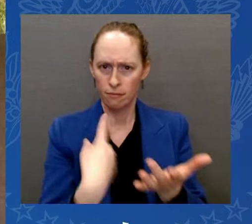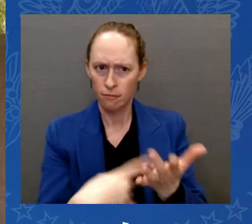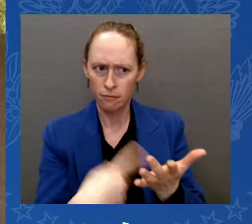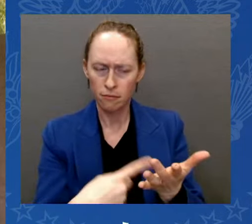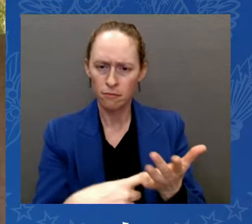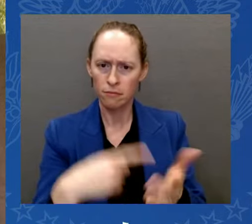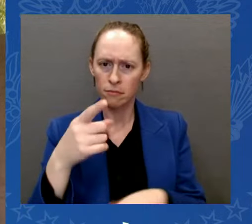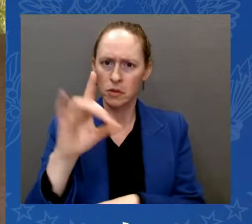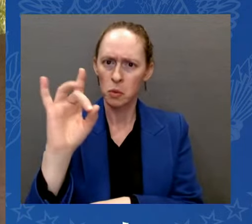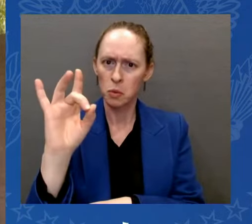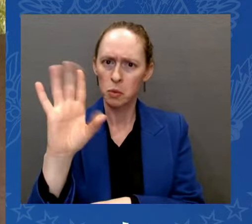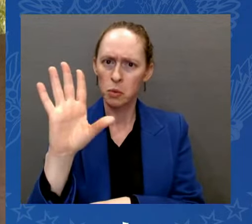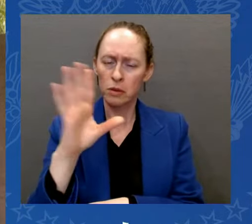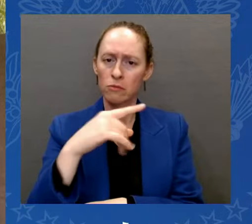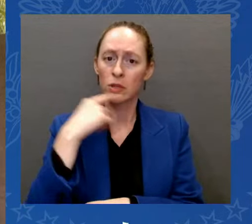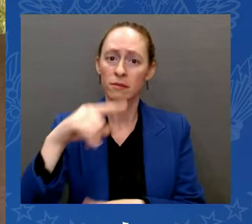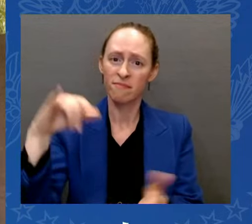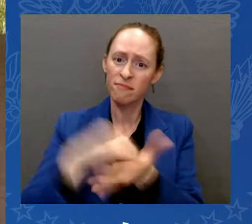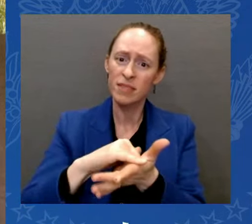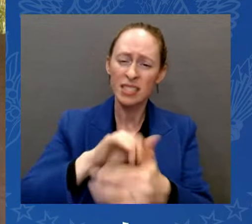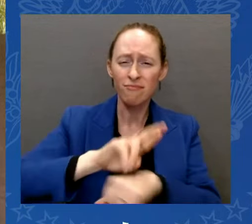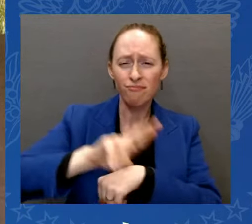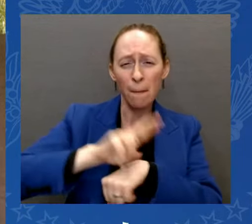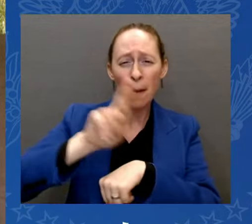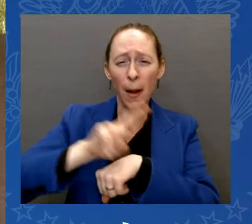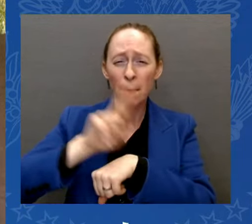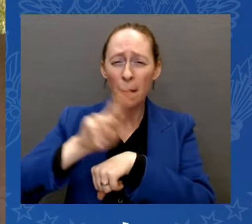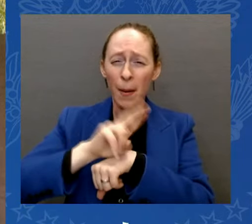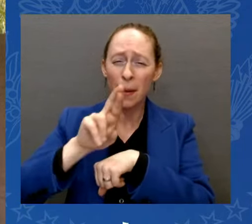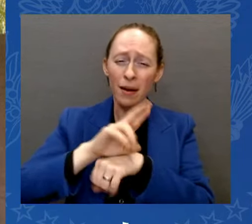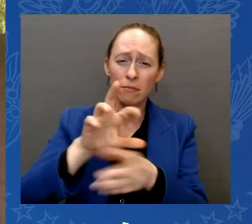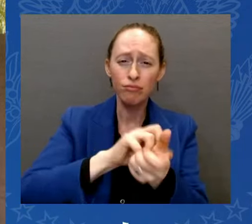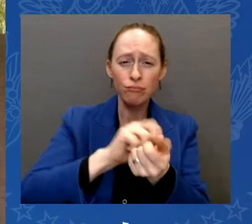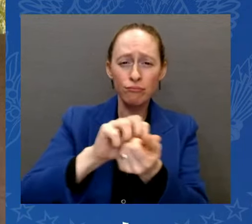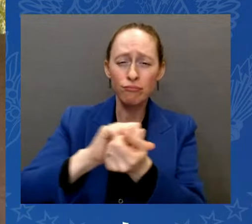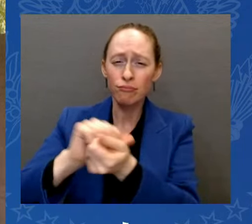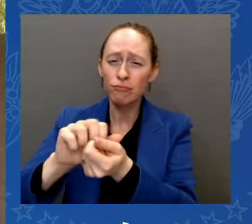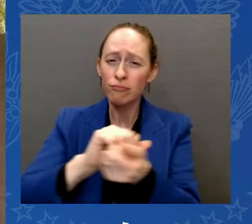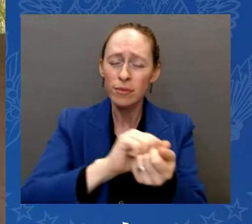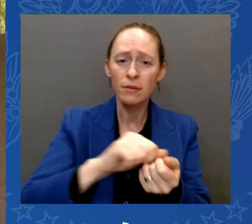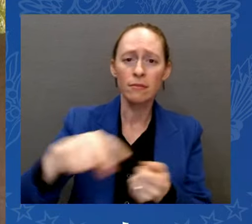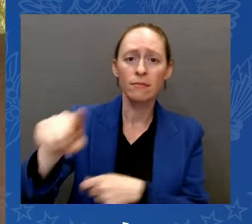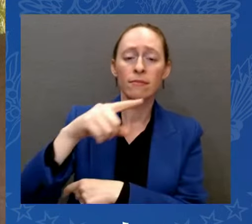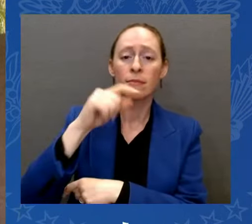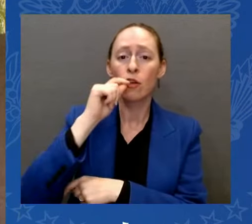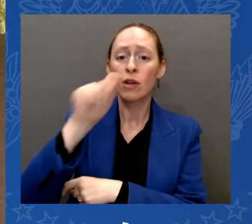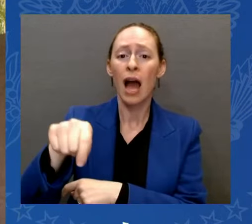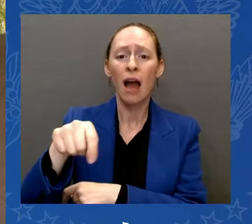against Ukrainian cities and civilian infrastructures. And they've been totally unconscionable,